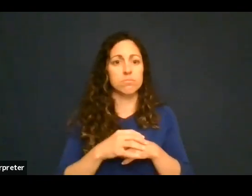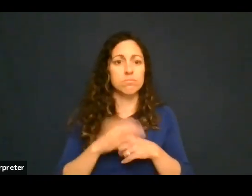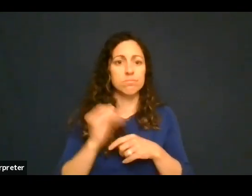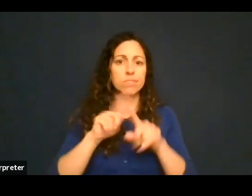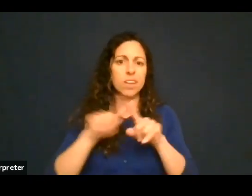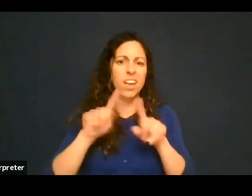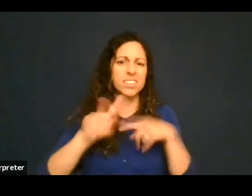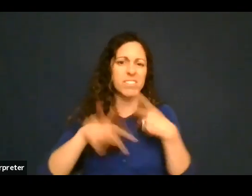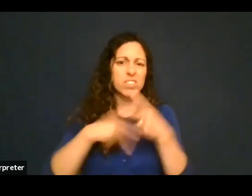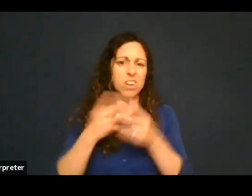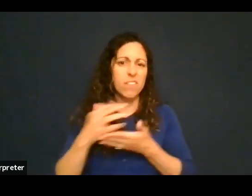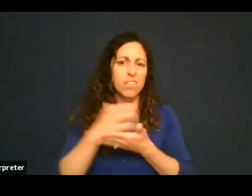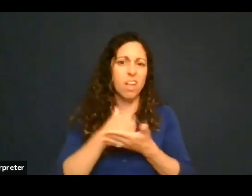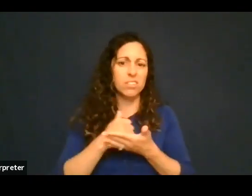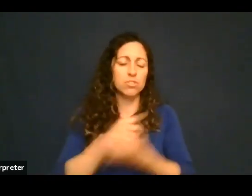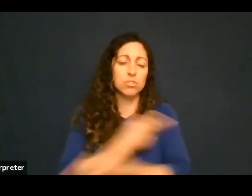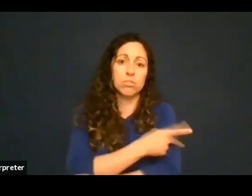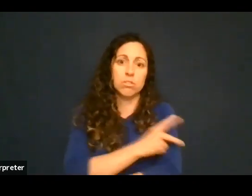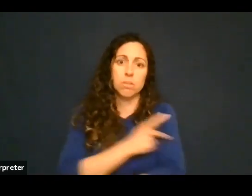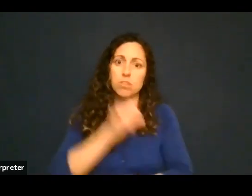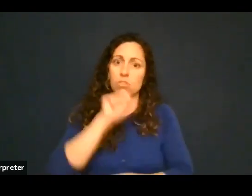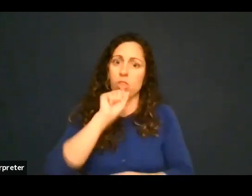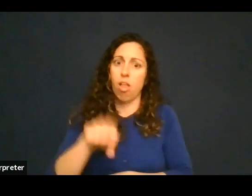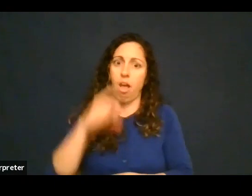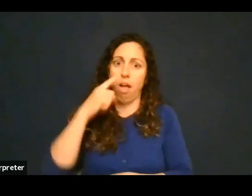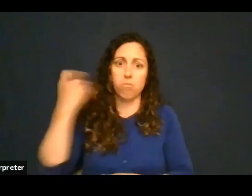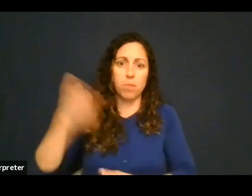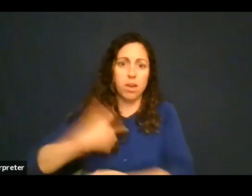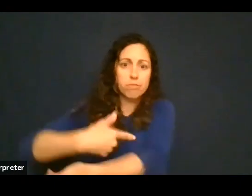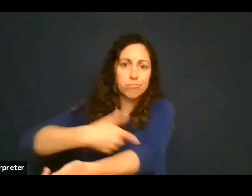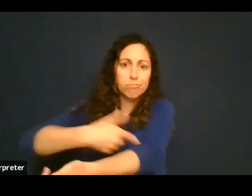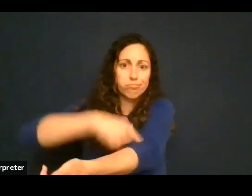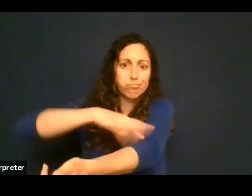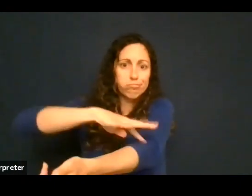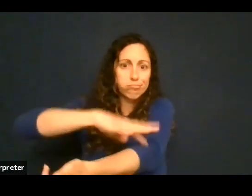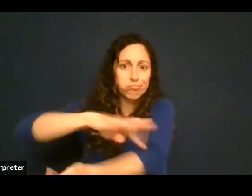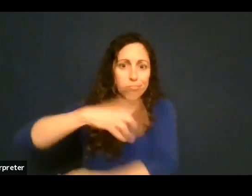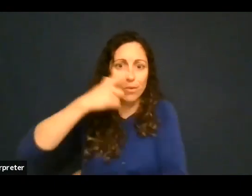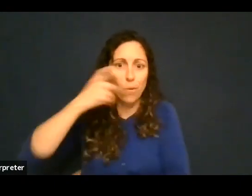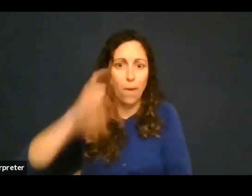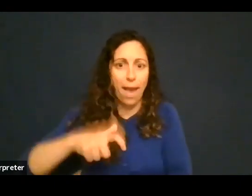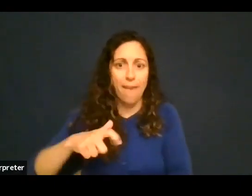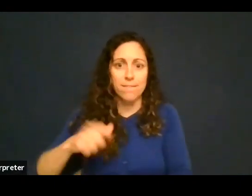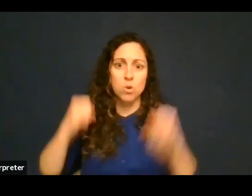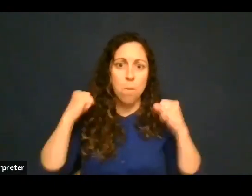have to have their blood drawn. And they just think that's fabulous. So that's very successful.